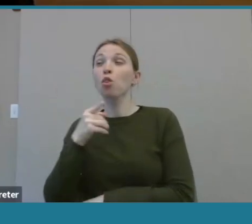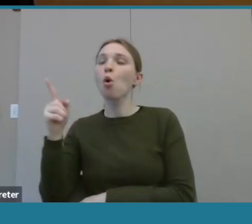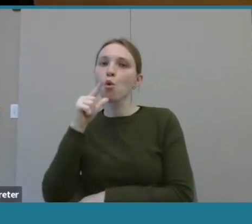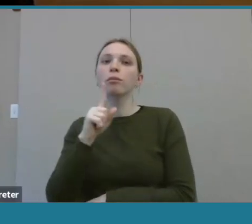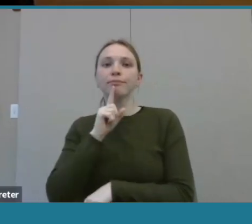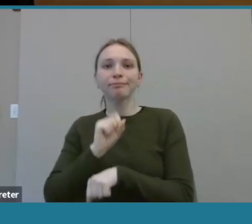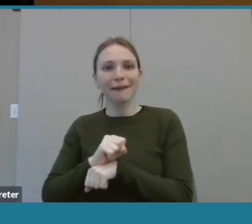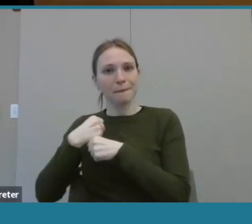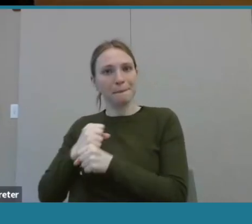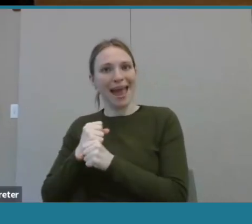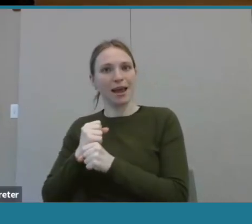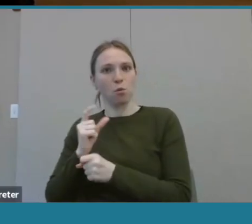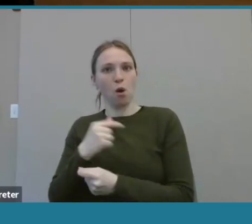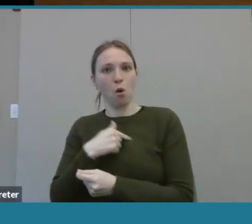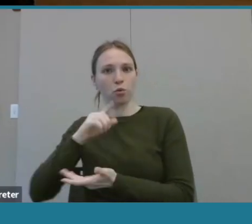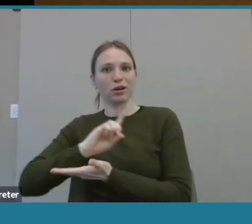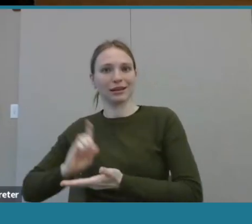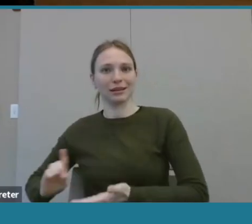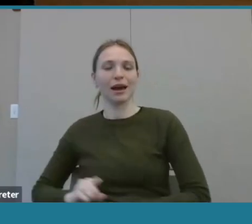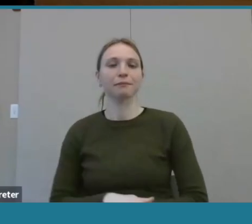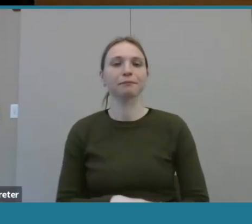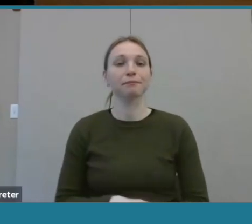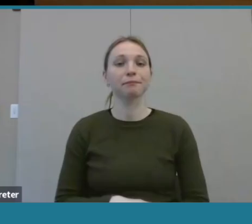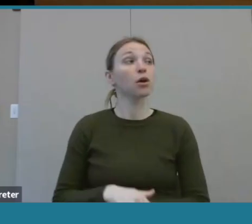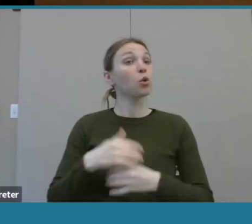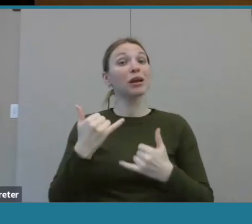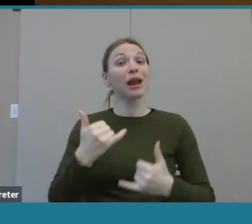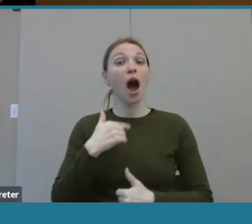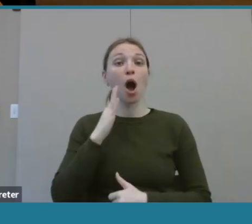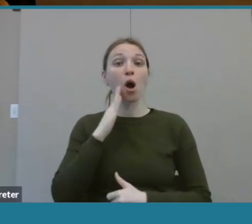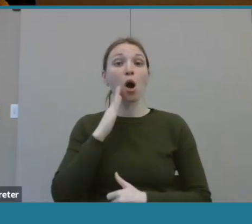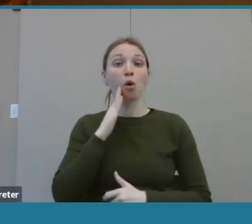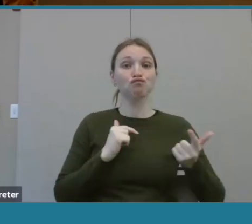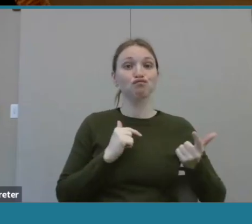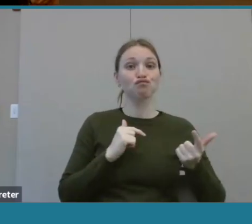things that we designed. And then I'm going to hand this over to Bill, who is going to take it from here.